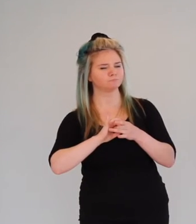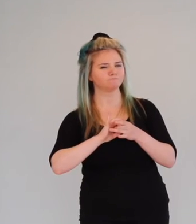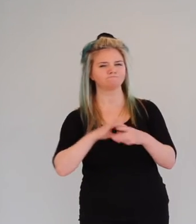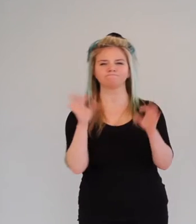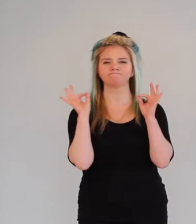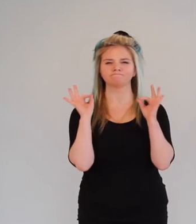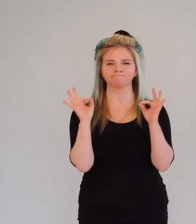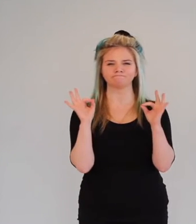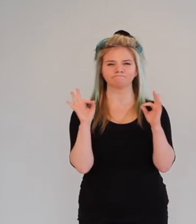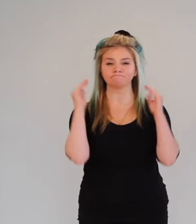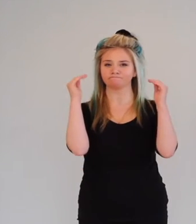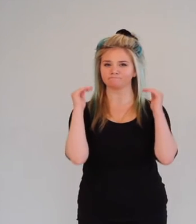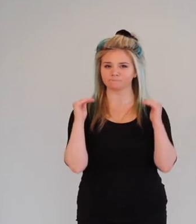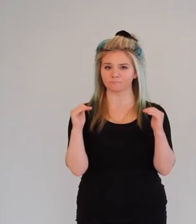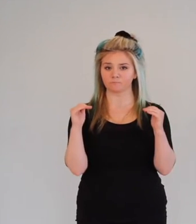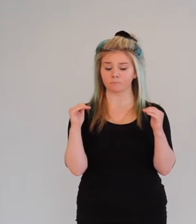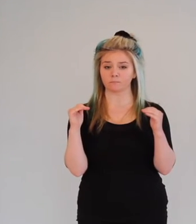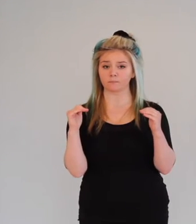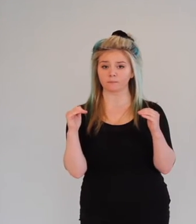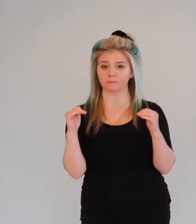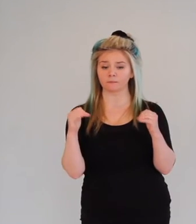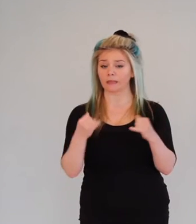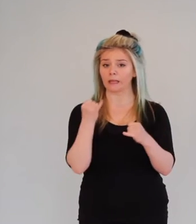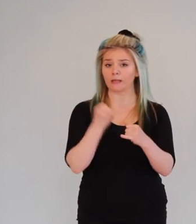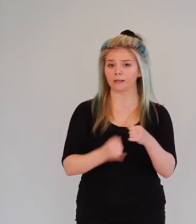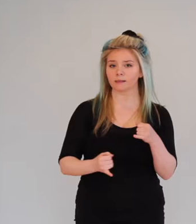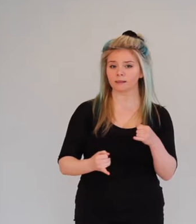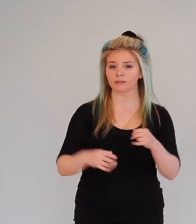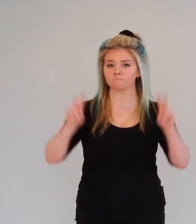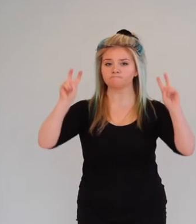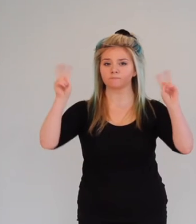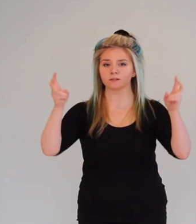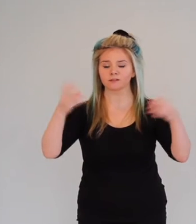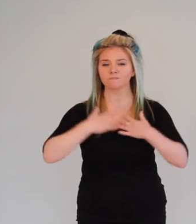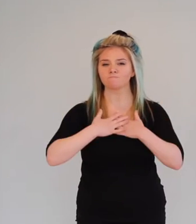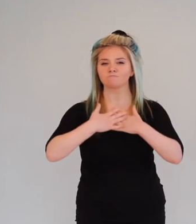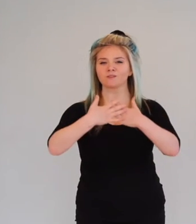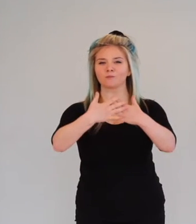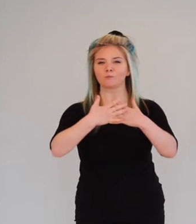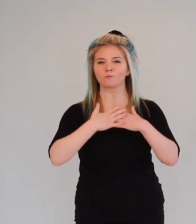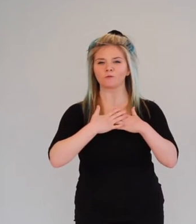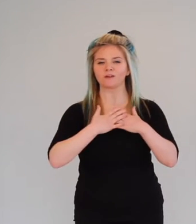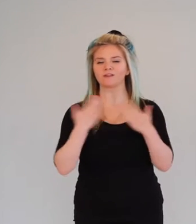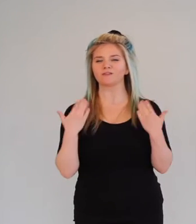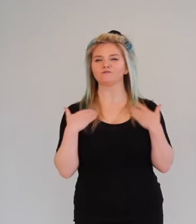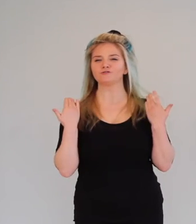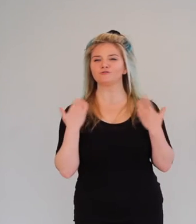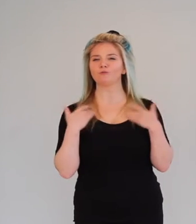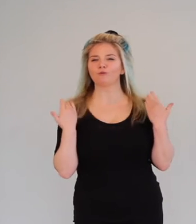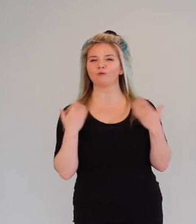last one we're going to do is called the breath of joy. So this breath, if you're again,